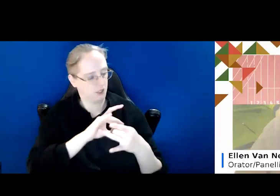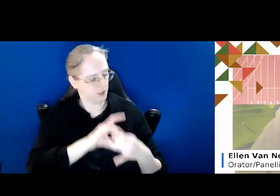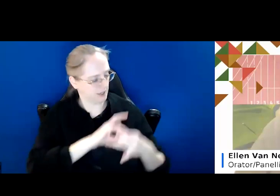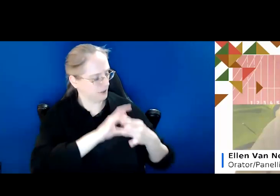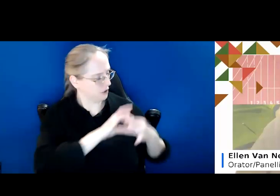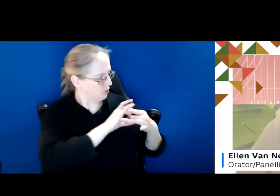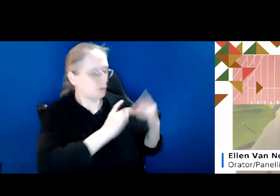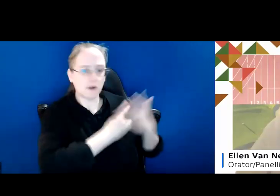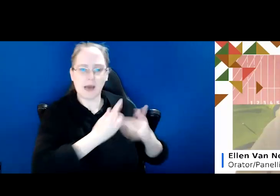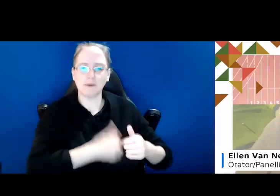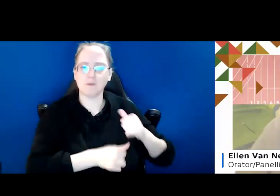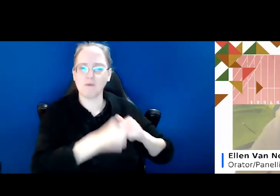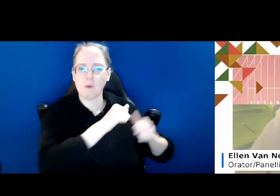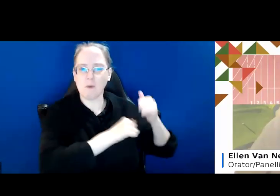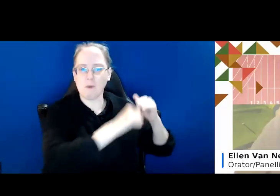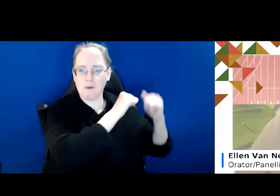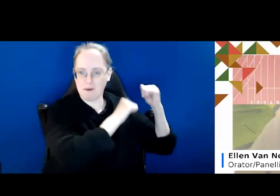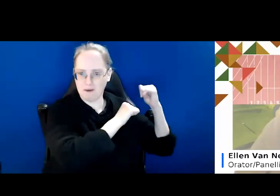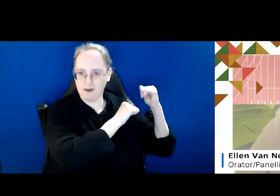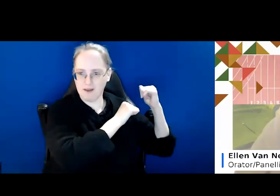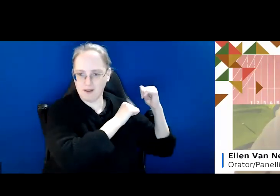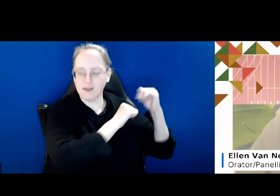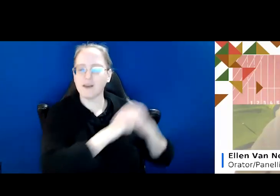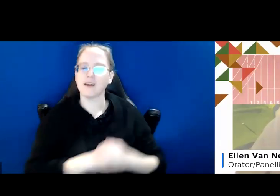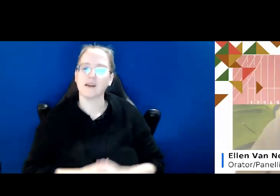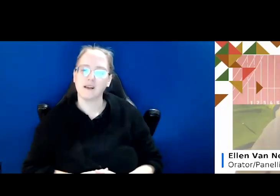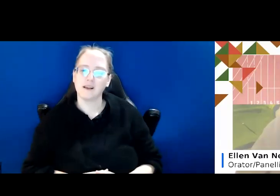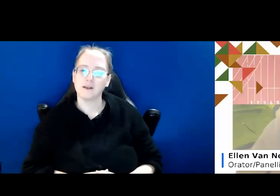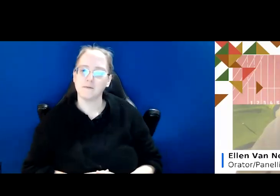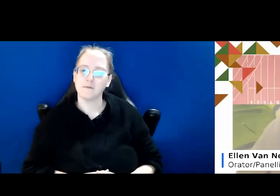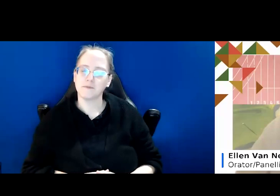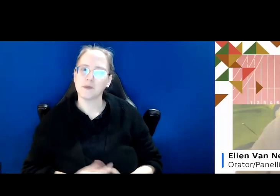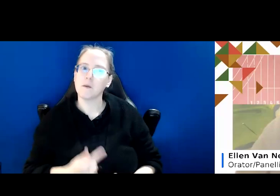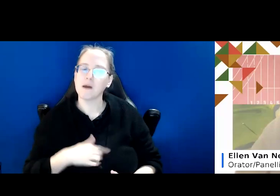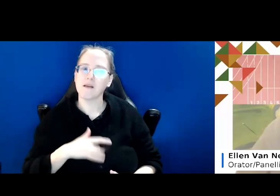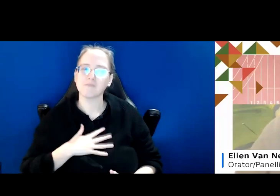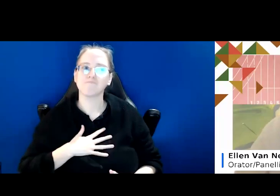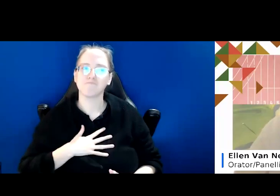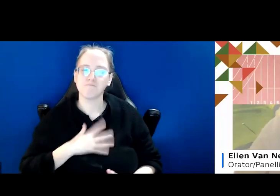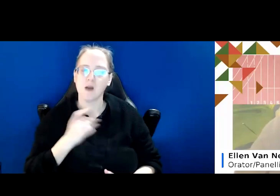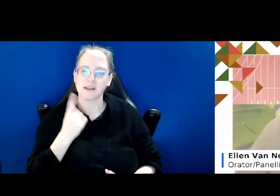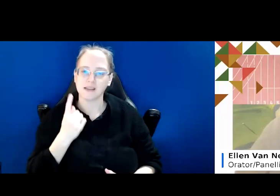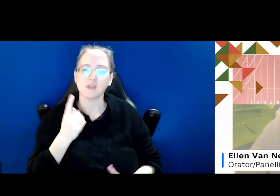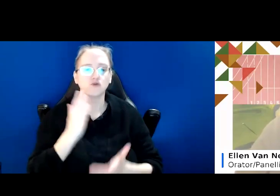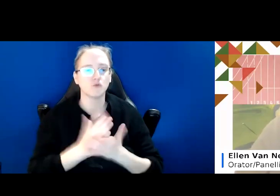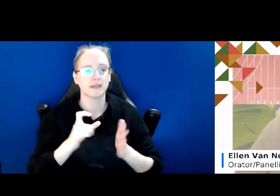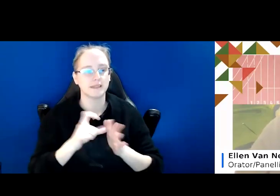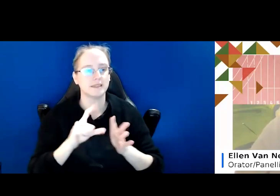but also, of course, I have a real understanding that to truly decolonize sport is to say,